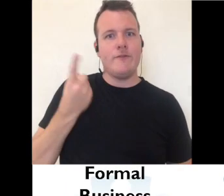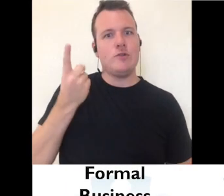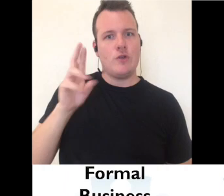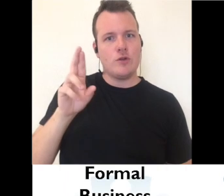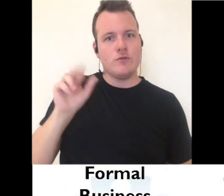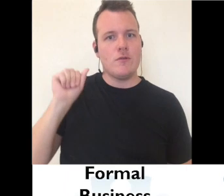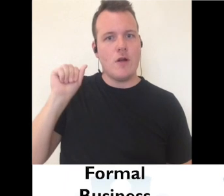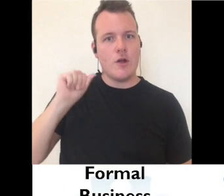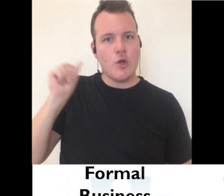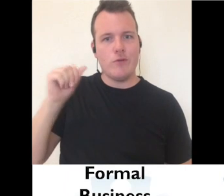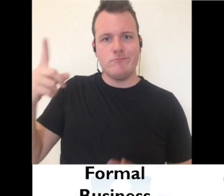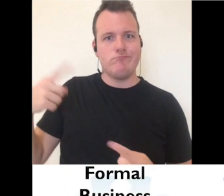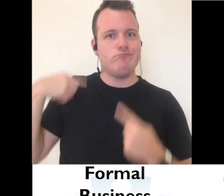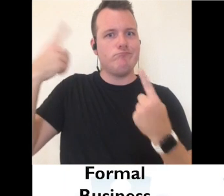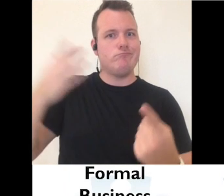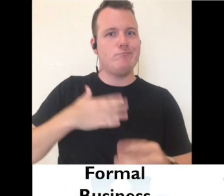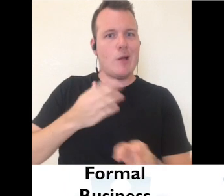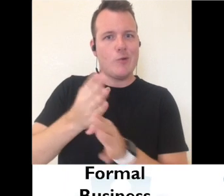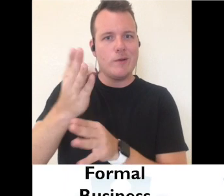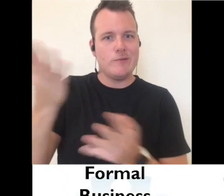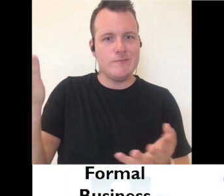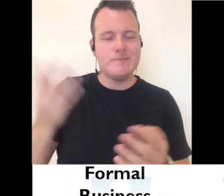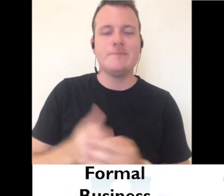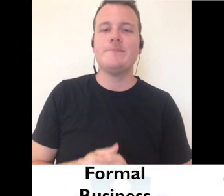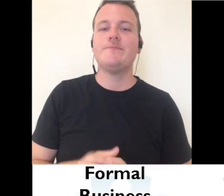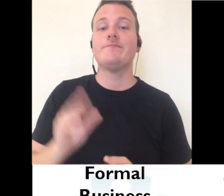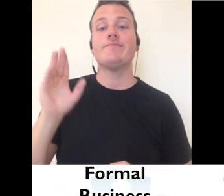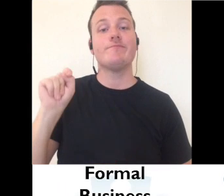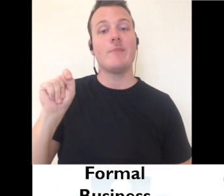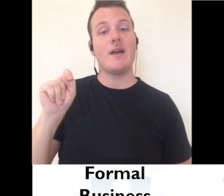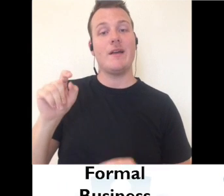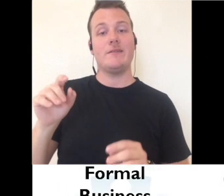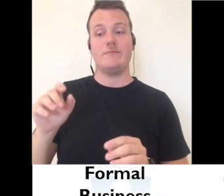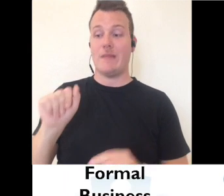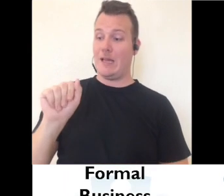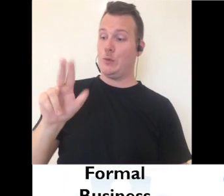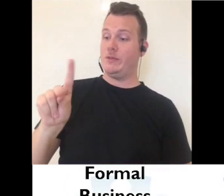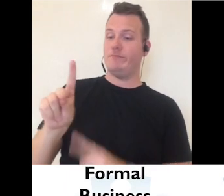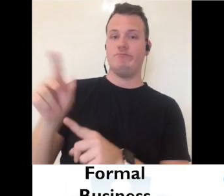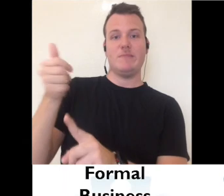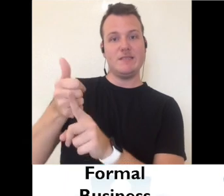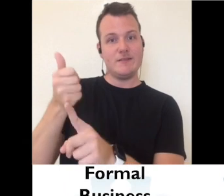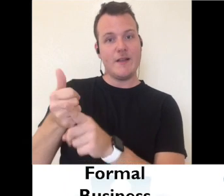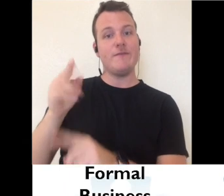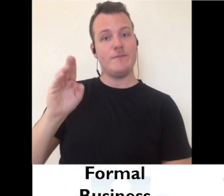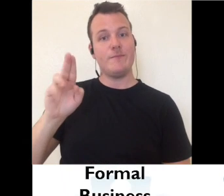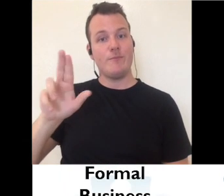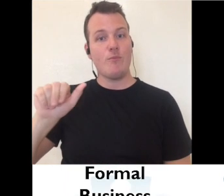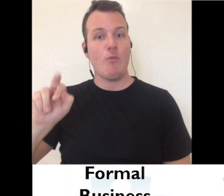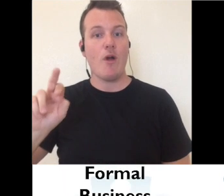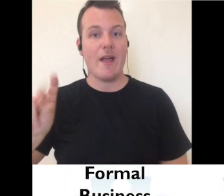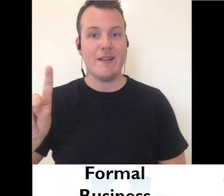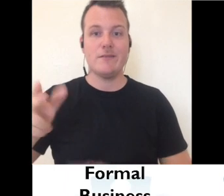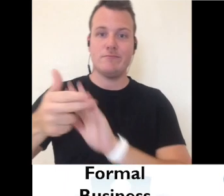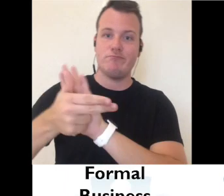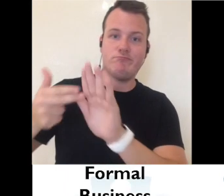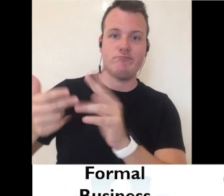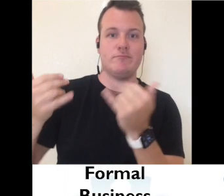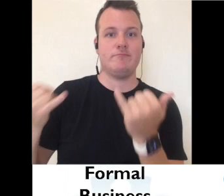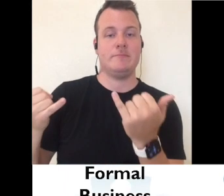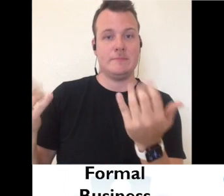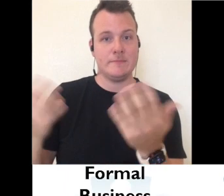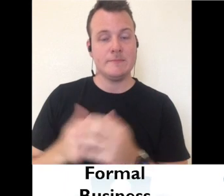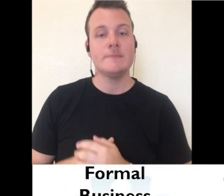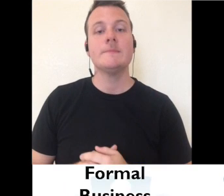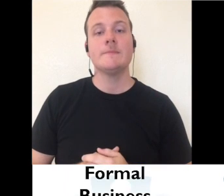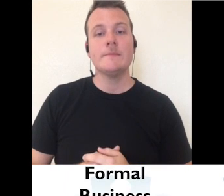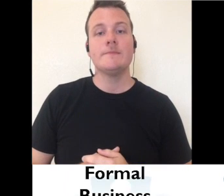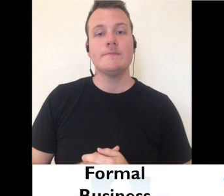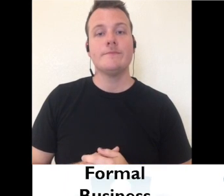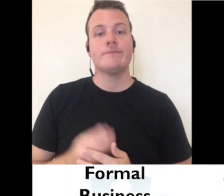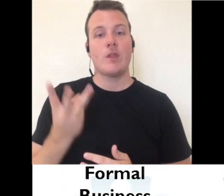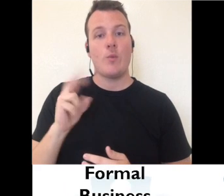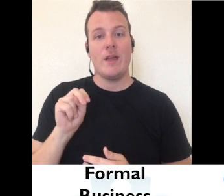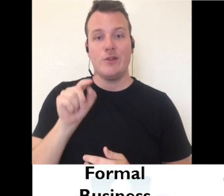deal is that this is a brand now, so when you are- you have your name and AuD,